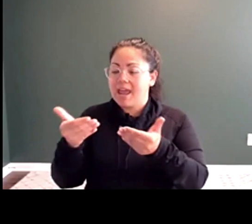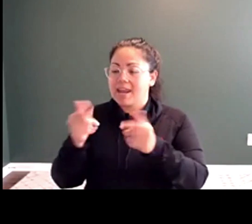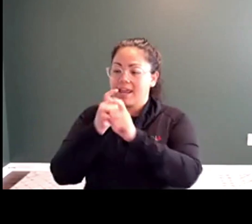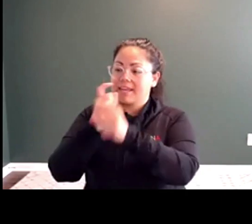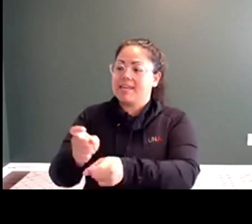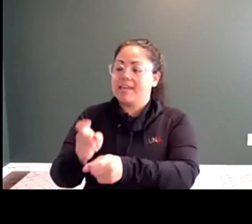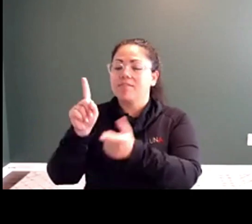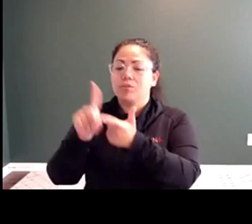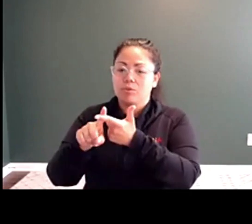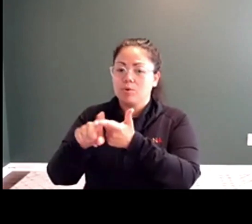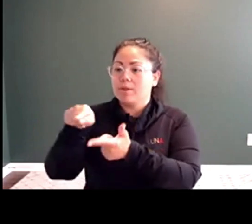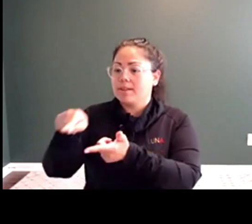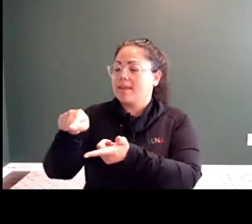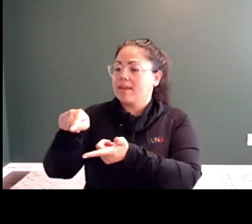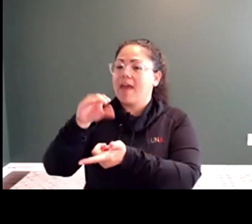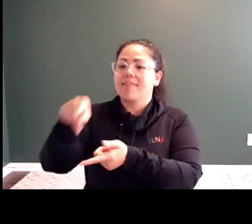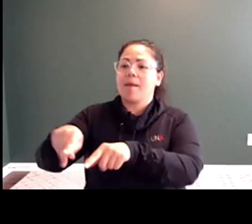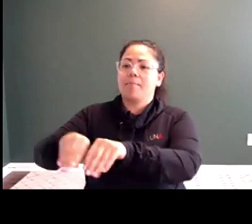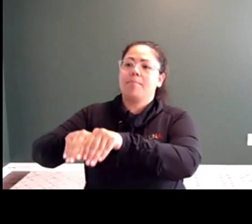and the publisher published that information as is.